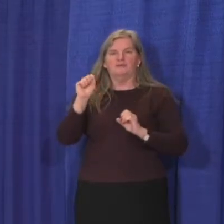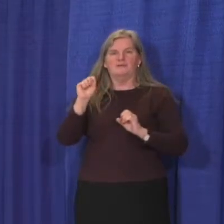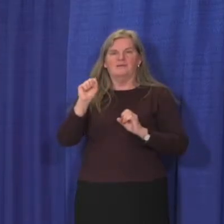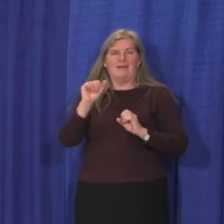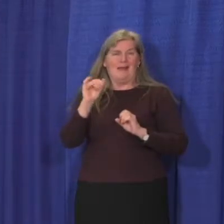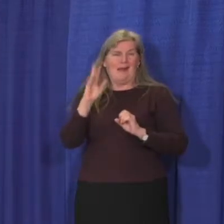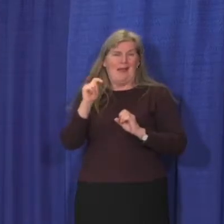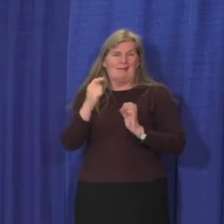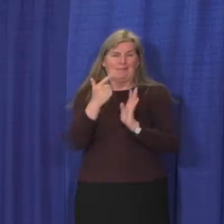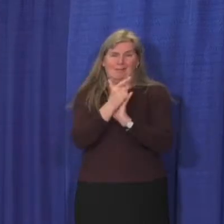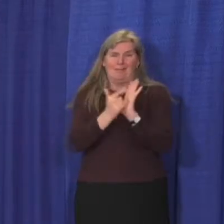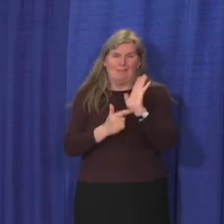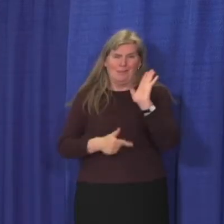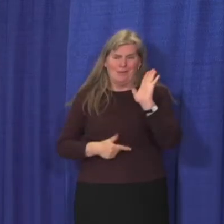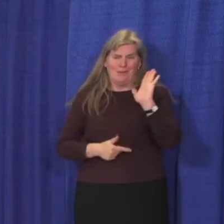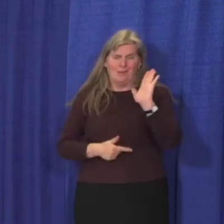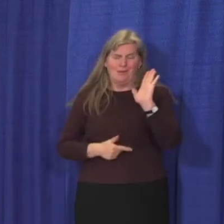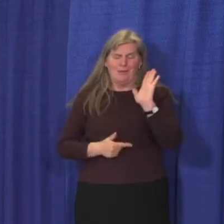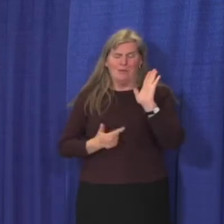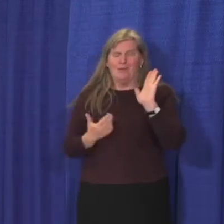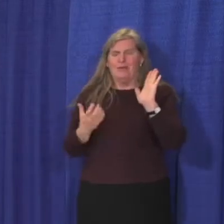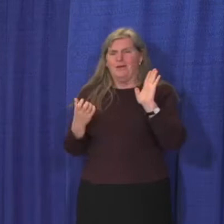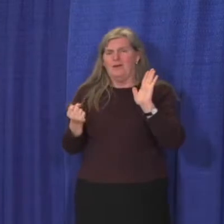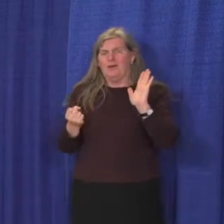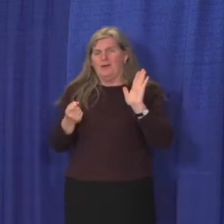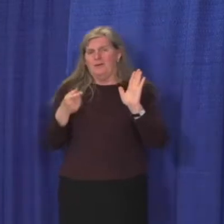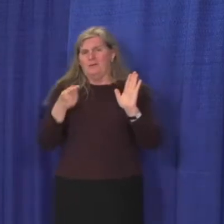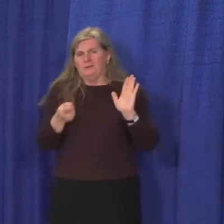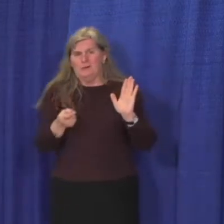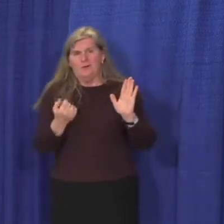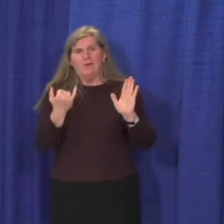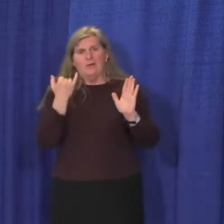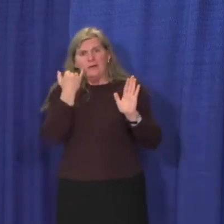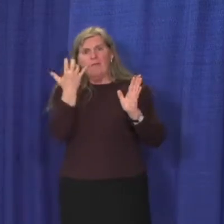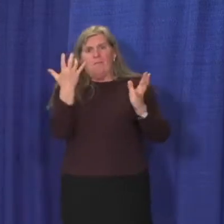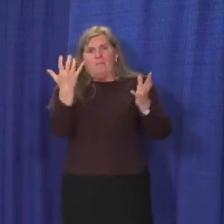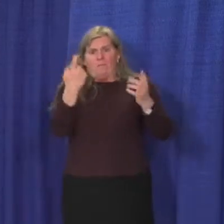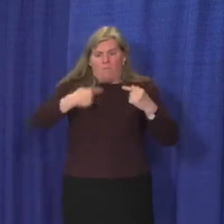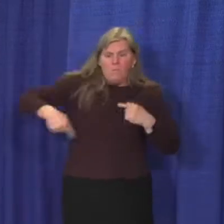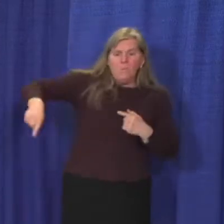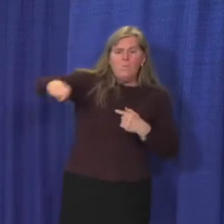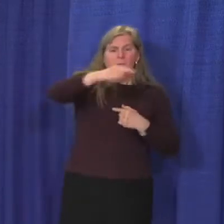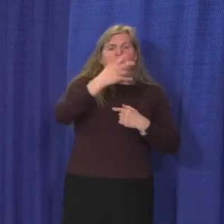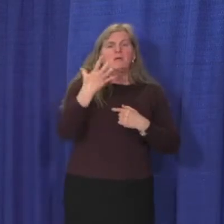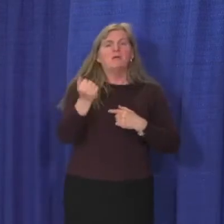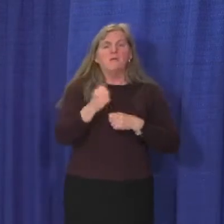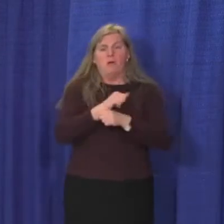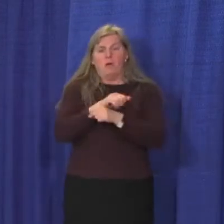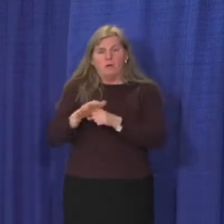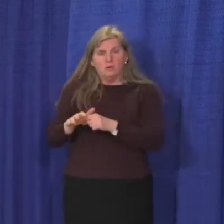me the most important piece. We all need to work together and we need to recognize this is an